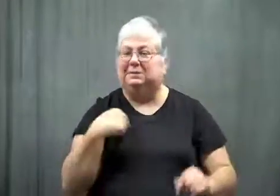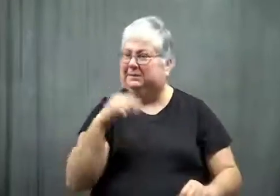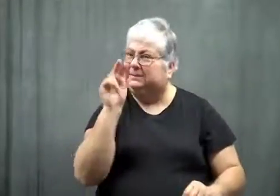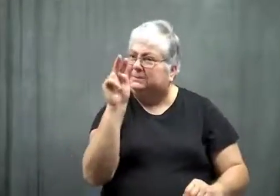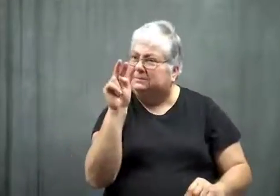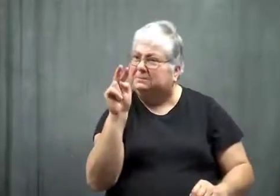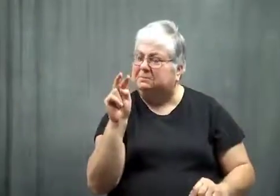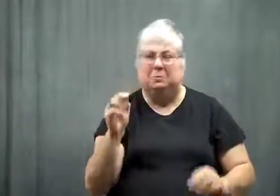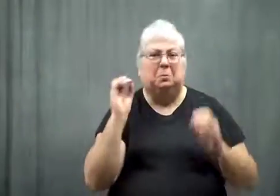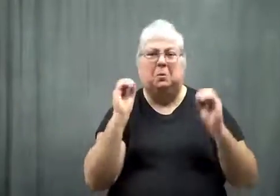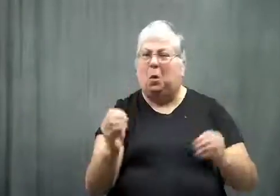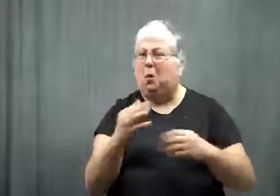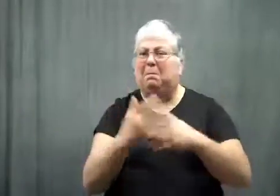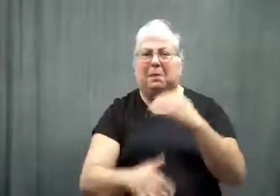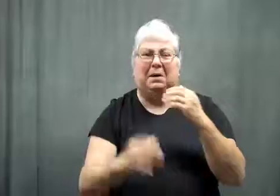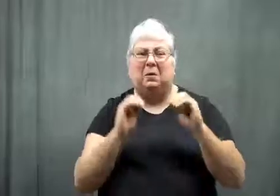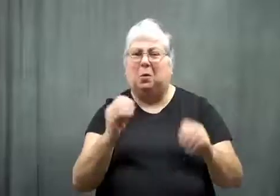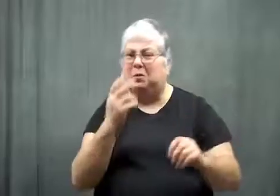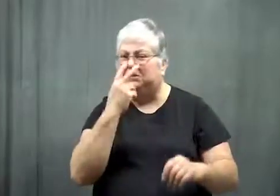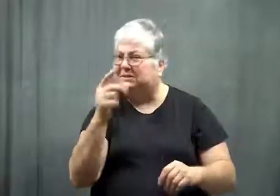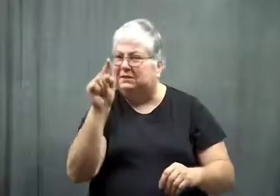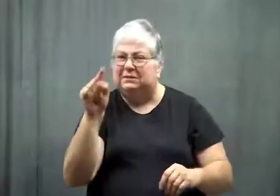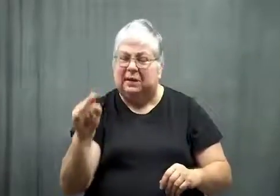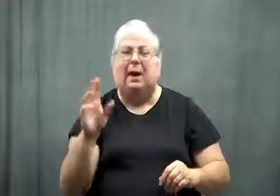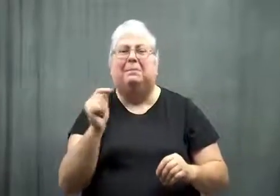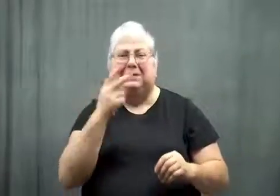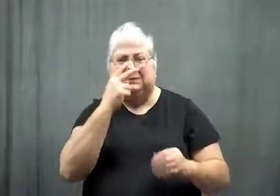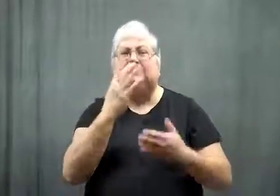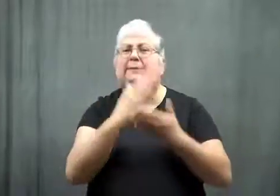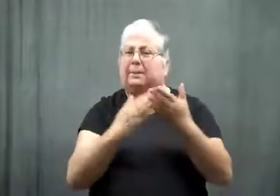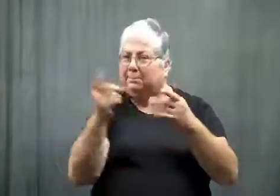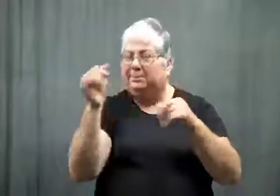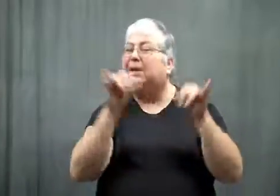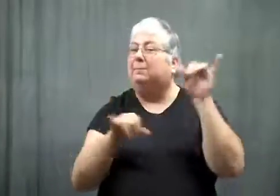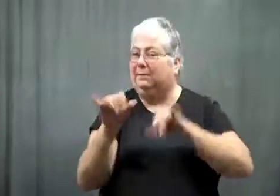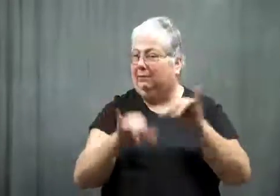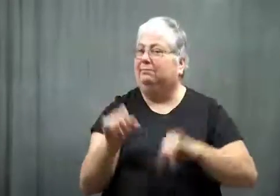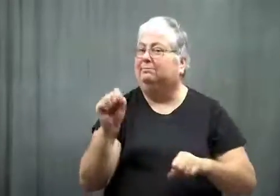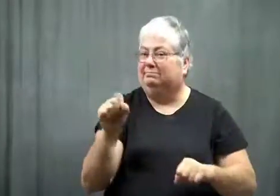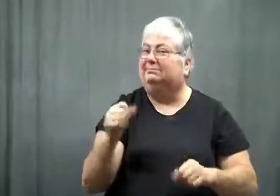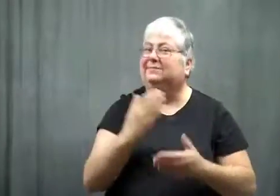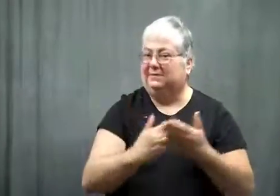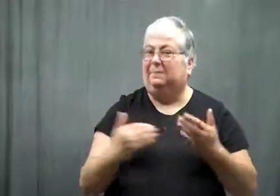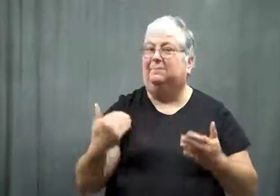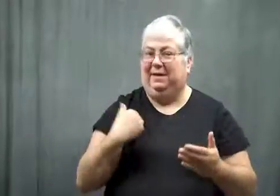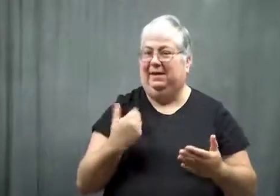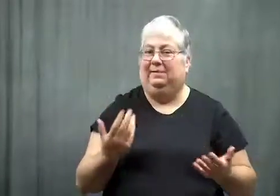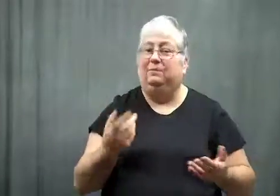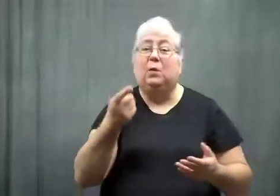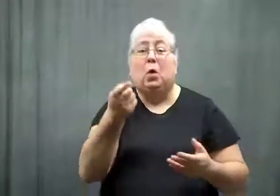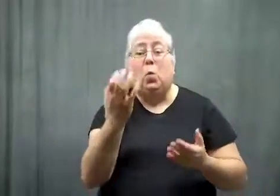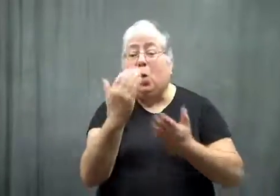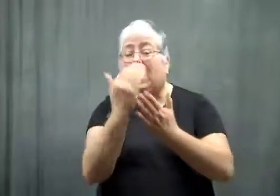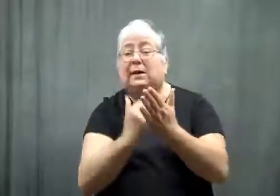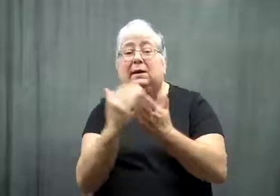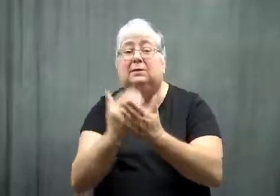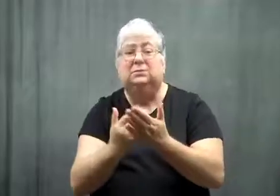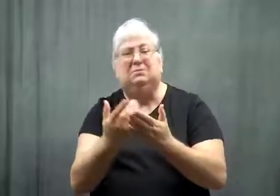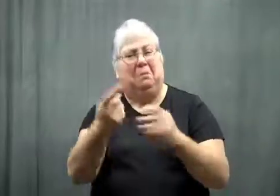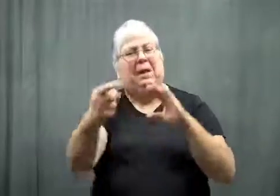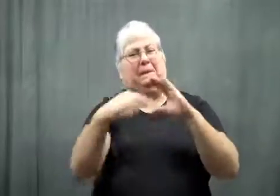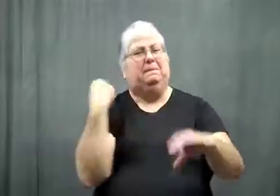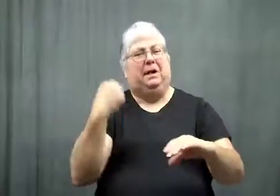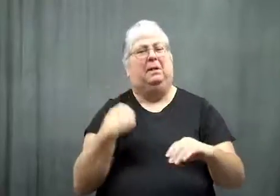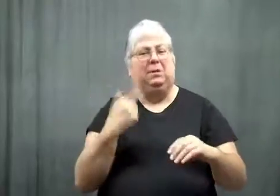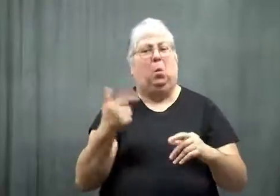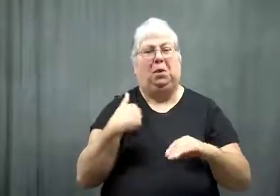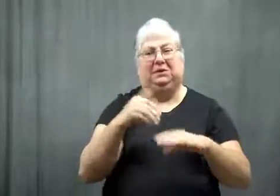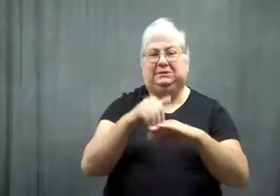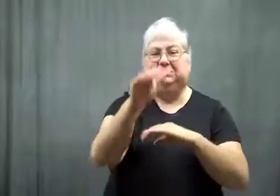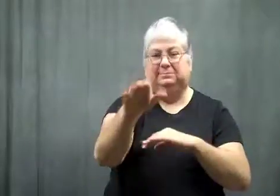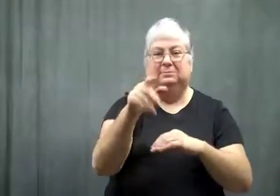I found no blood listed, but did see that there are some chemicals in them.